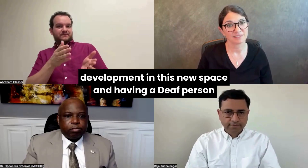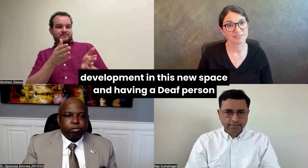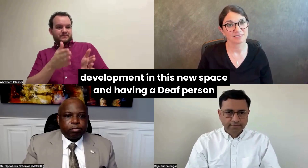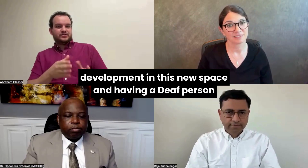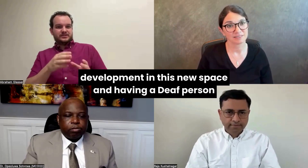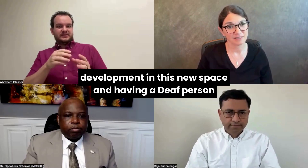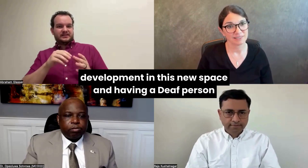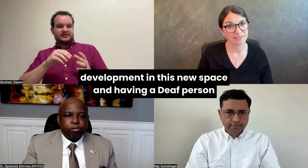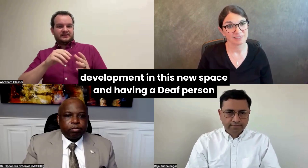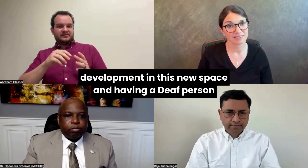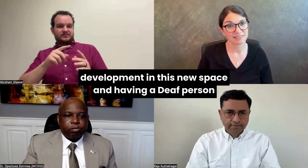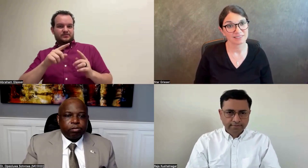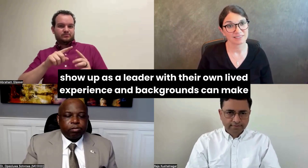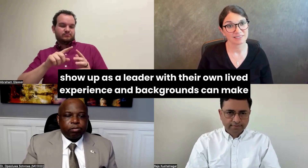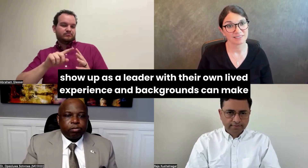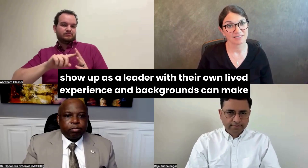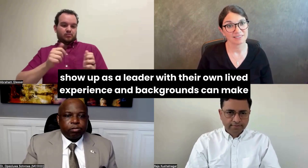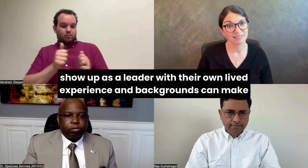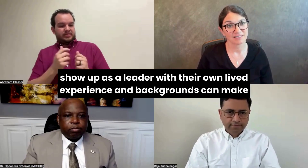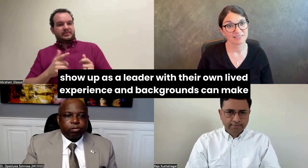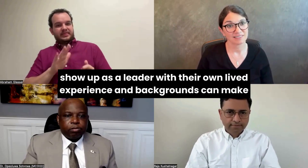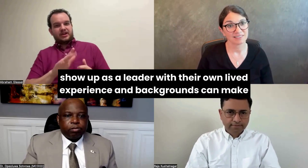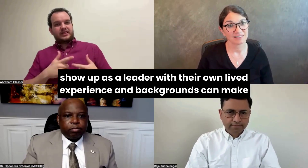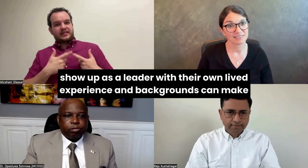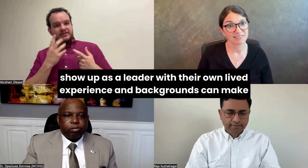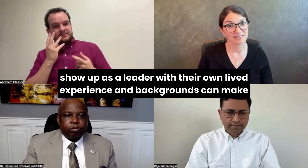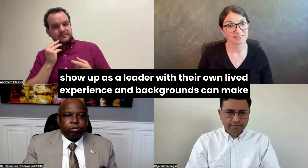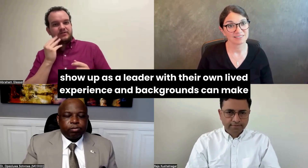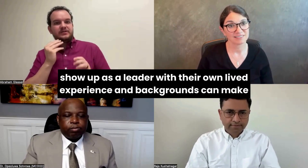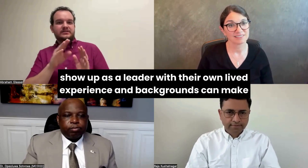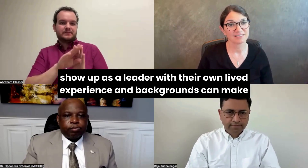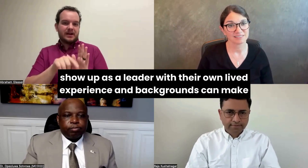show up as a leader with their own lived experience and backgrounds can make